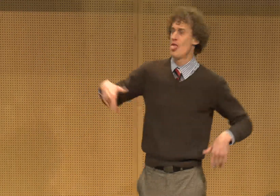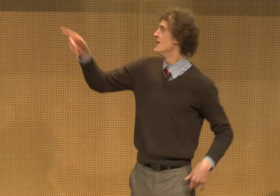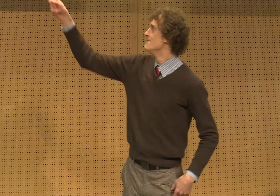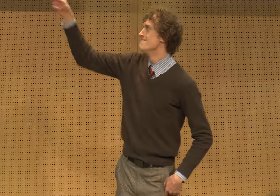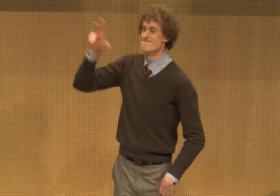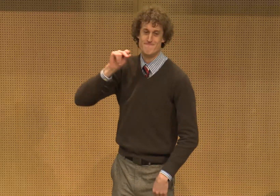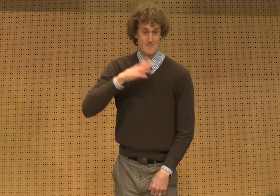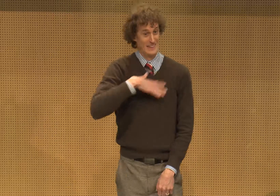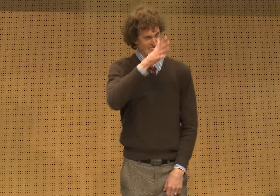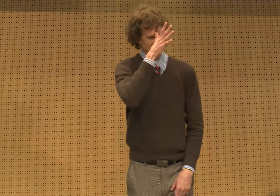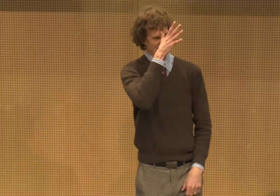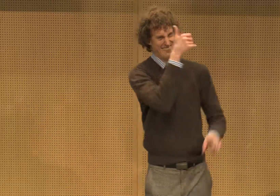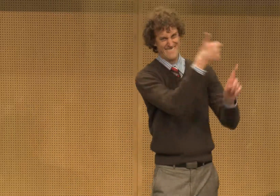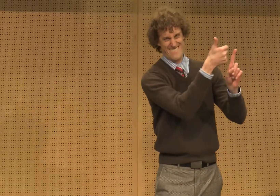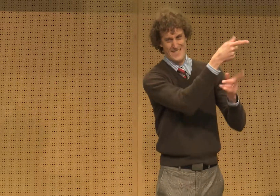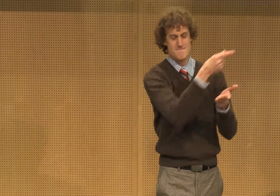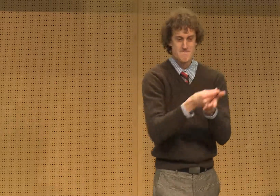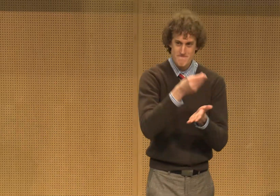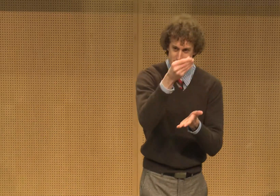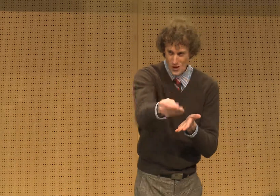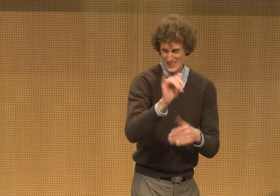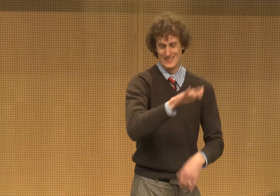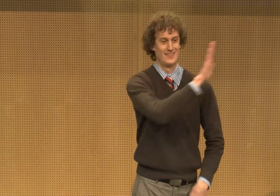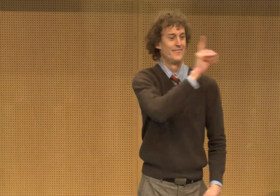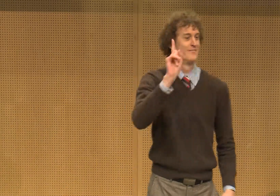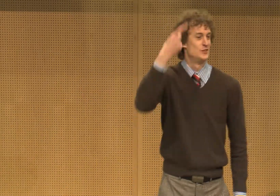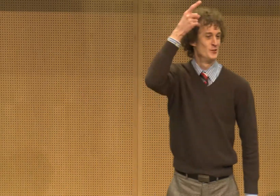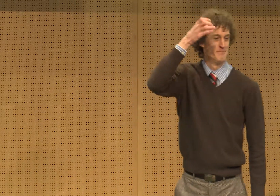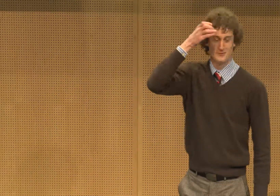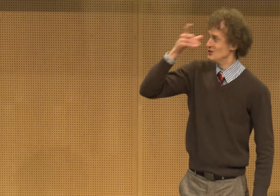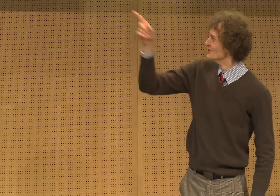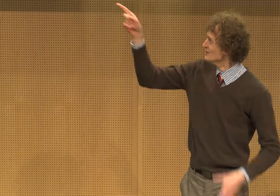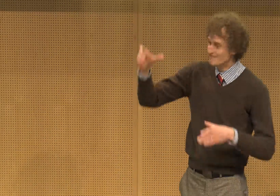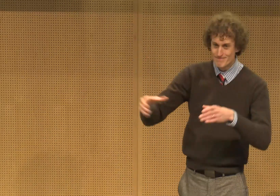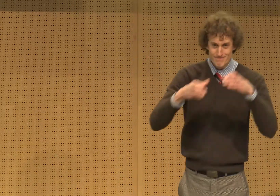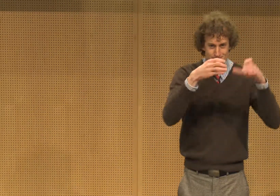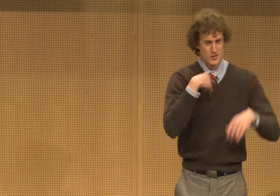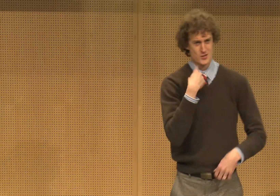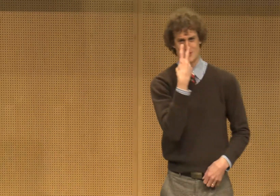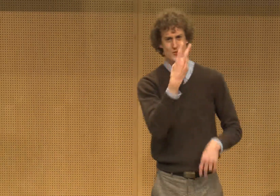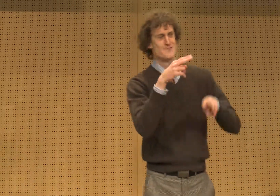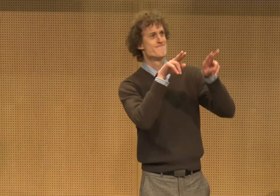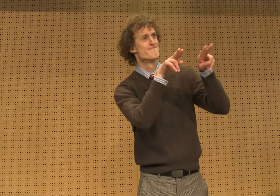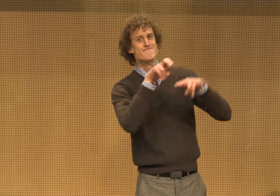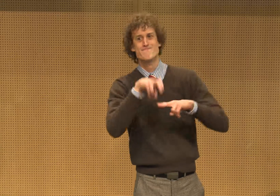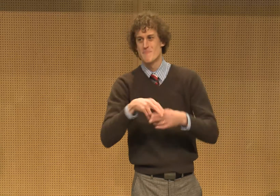So now I had not experienced using this, but my father bought this to be his first computer,